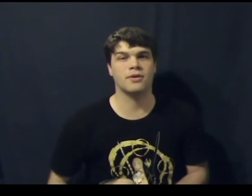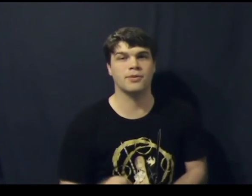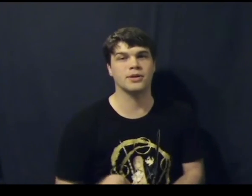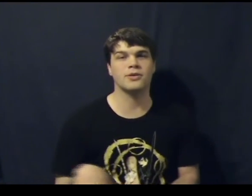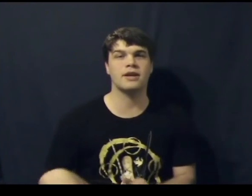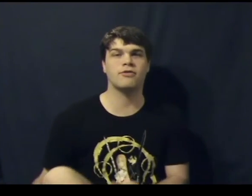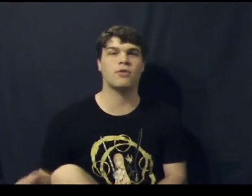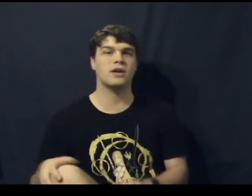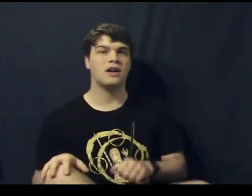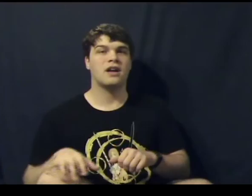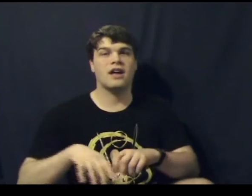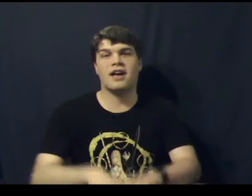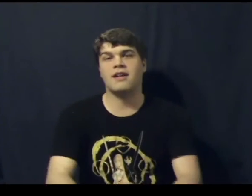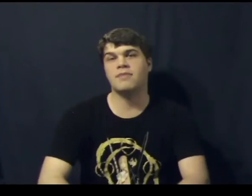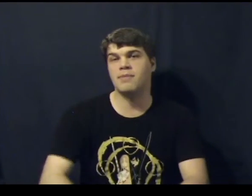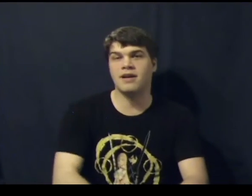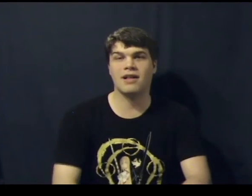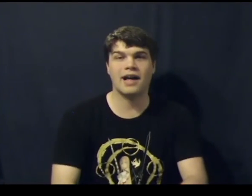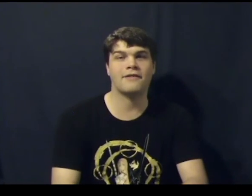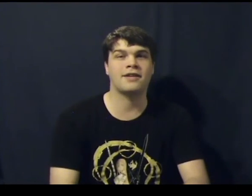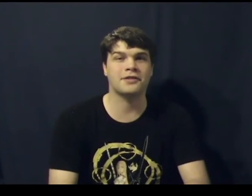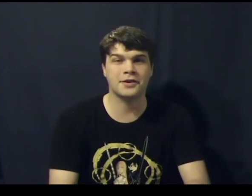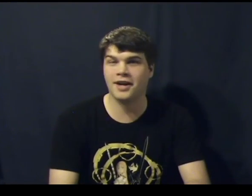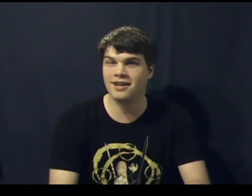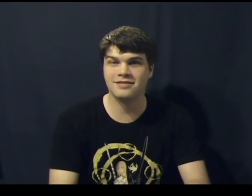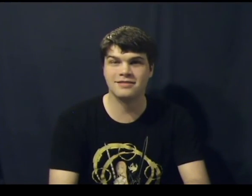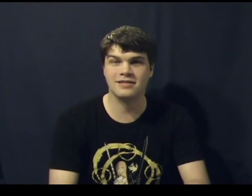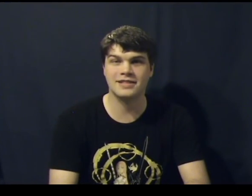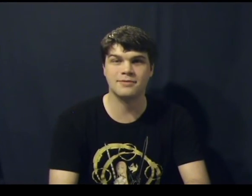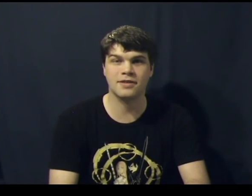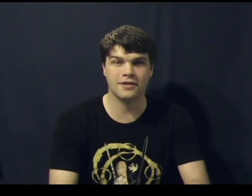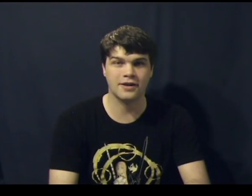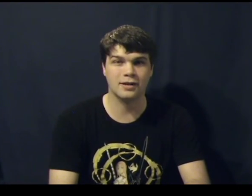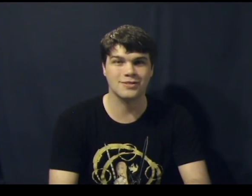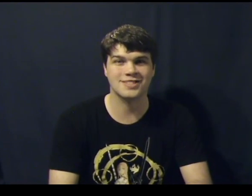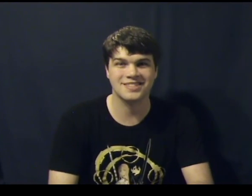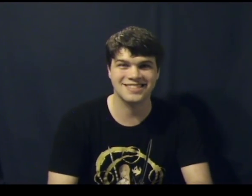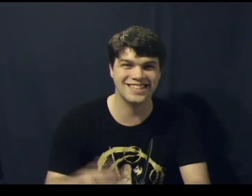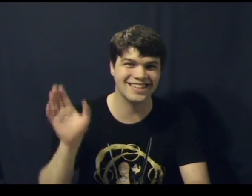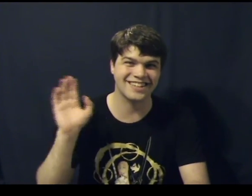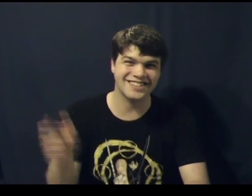looking for and maybe I'll have another lesson with other animals. Seeya later. [Bye]